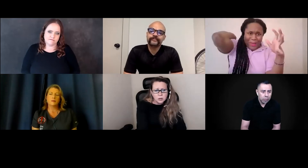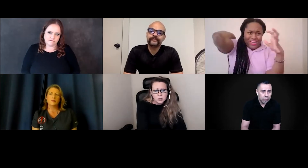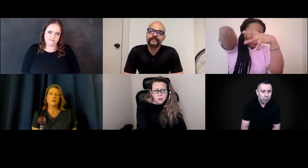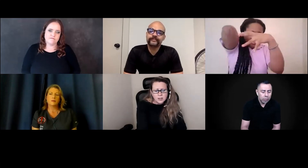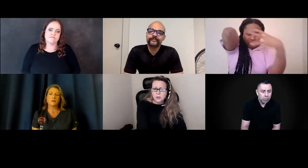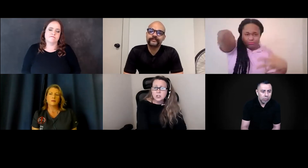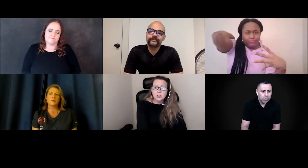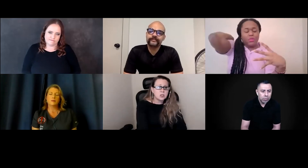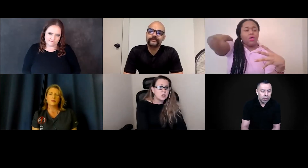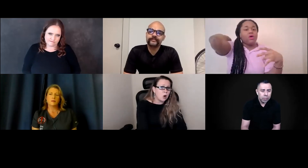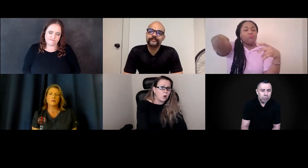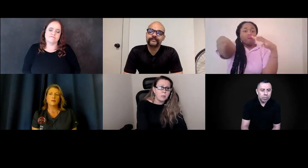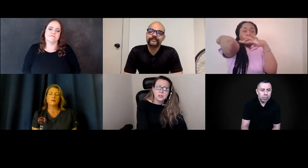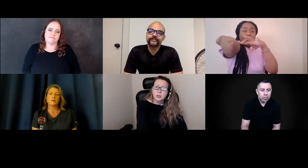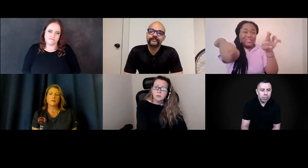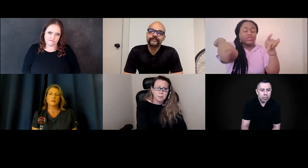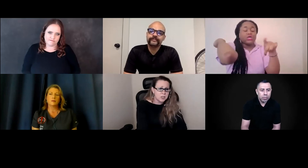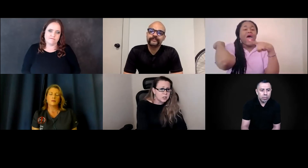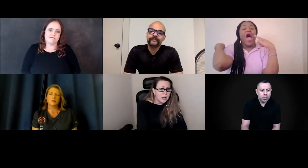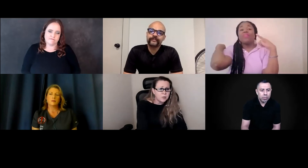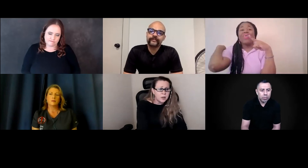There's just so much information out there.